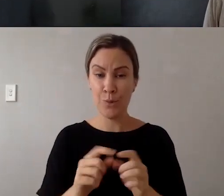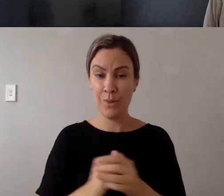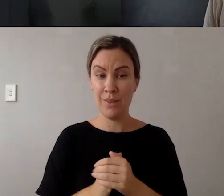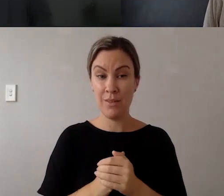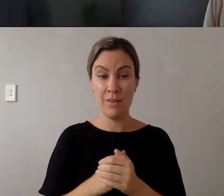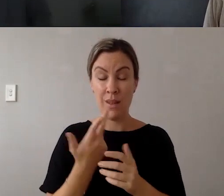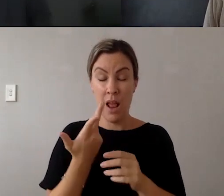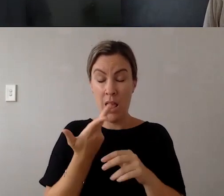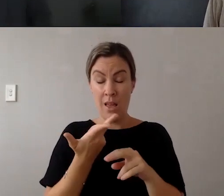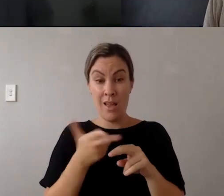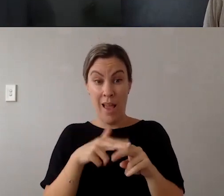incredibly privileged position if nothing is worrying you at the